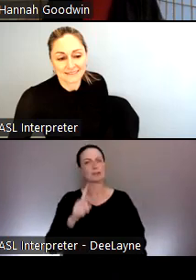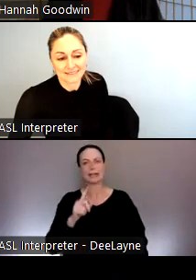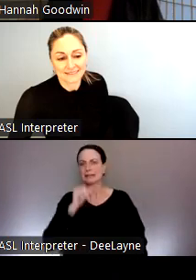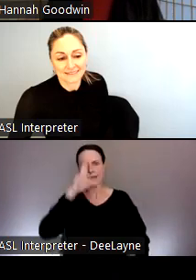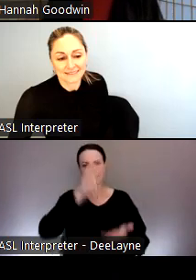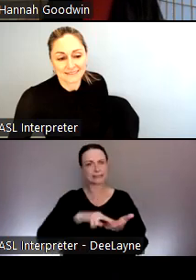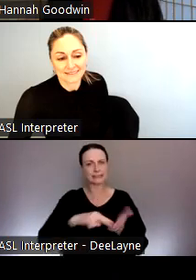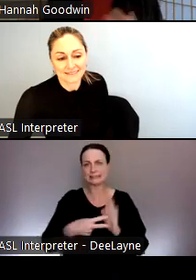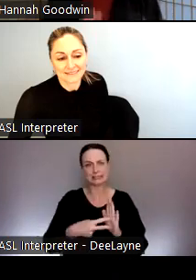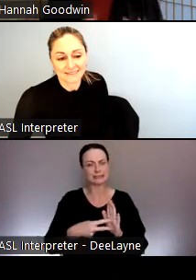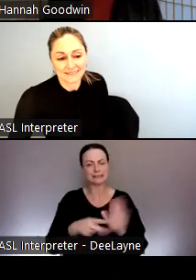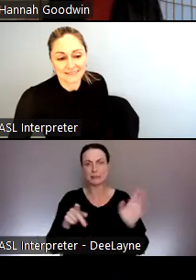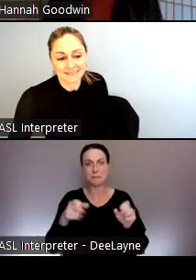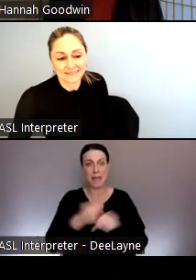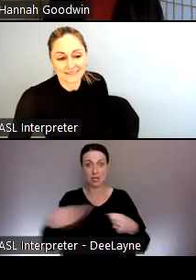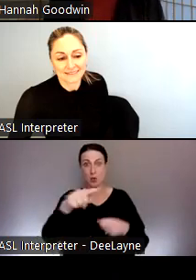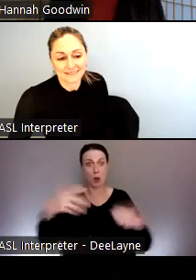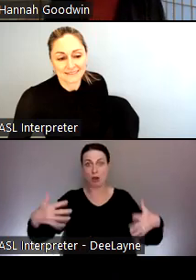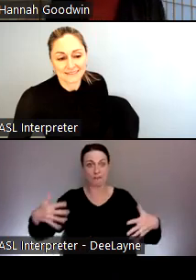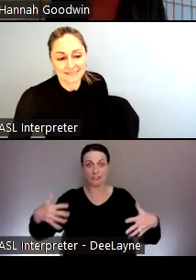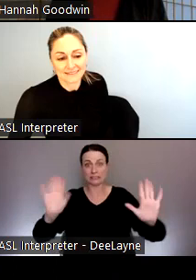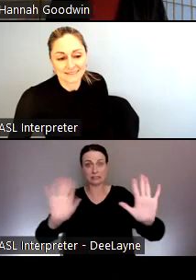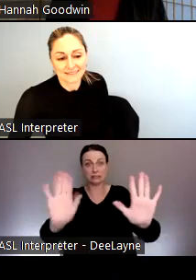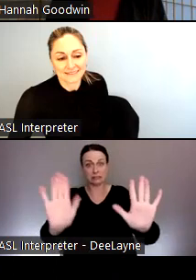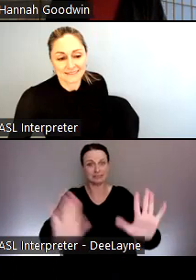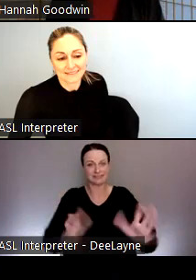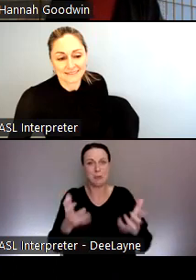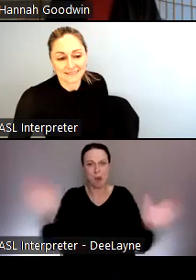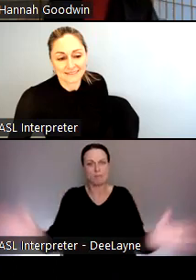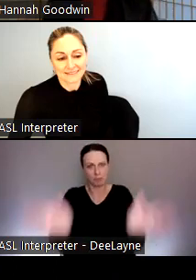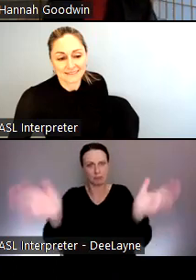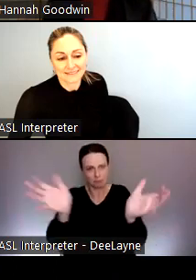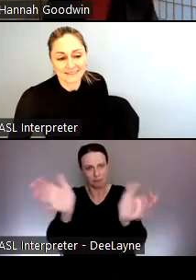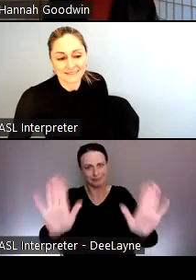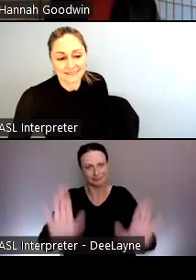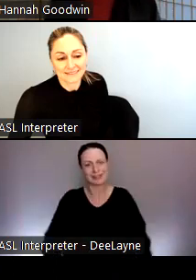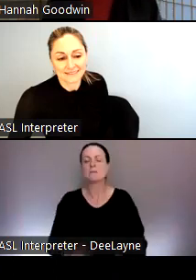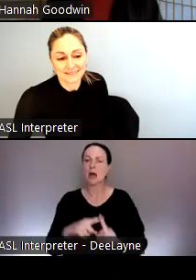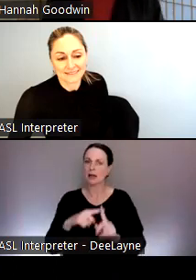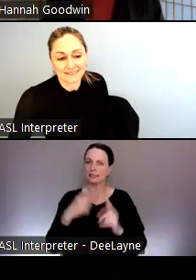to make you nervous about writing a proposal. It's just to try to give you